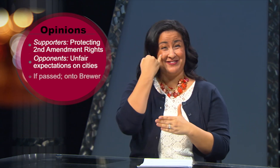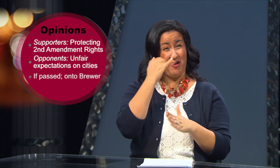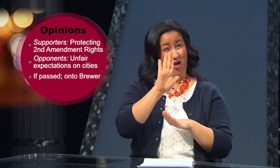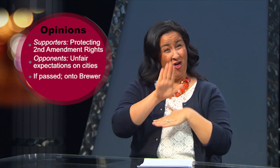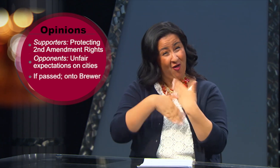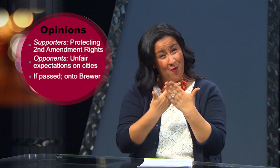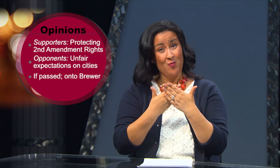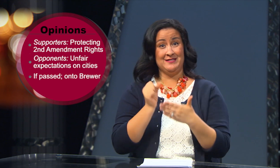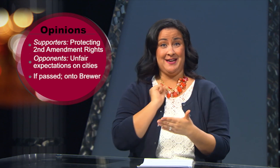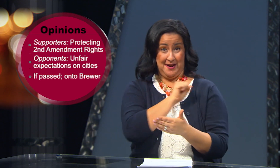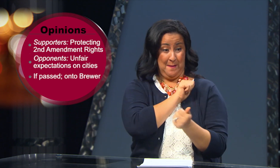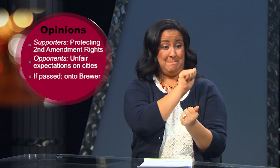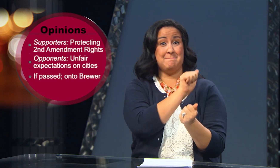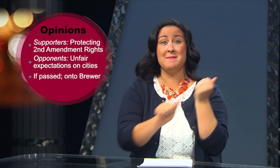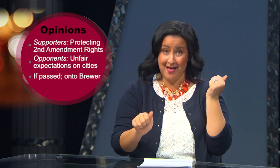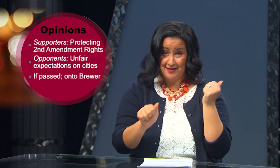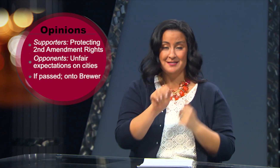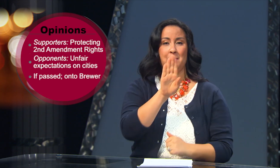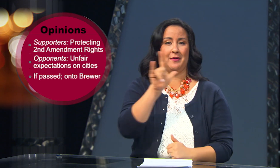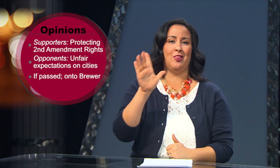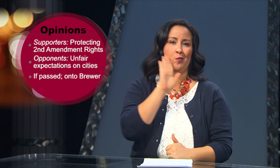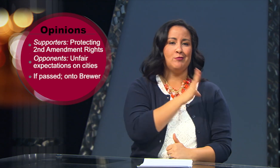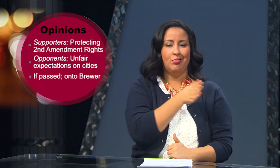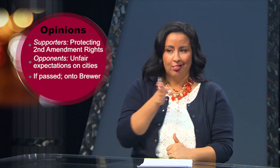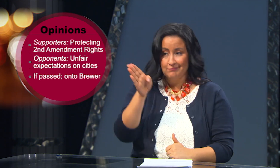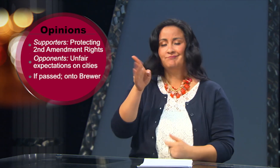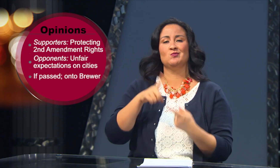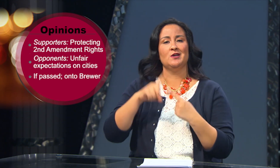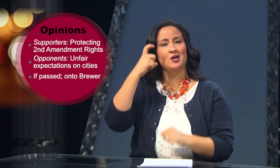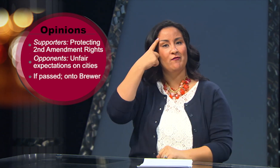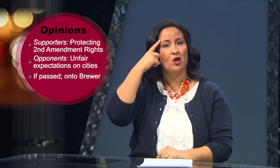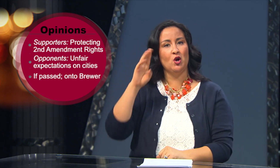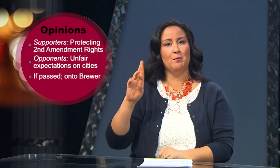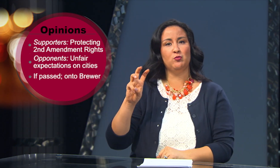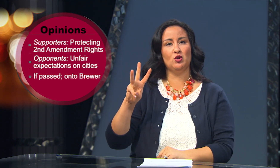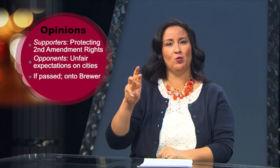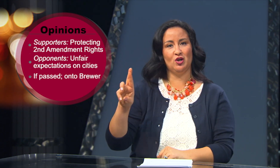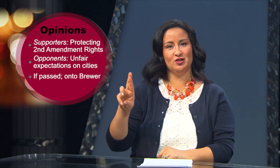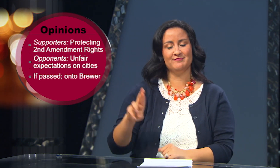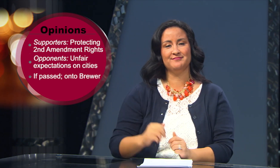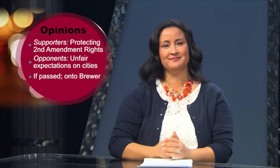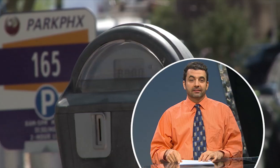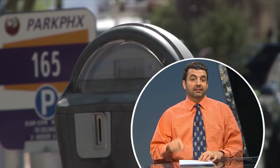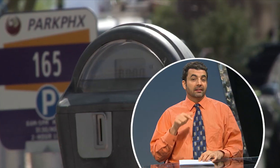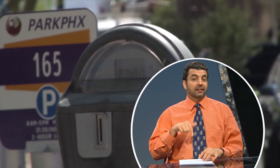IF PASSED BY THE ENTIRE SENATE THE BILLS WILL HEAD TO GOVERNOR BREWER.